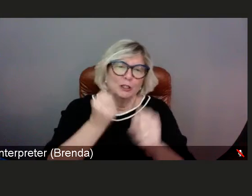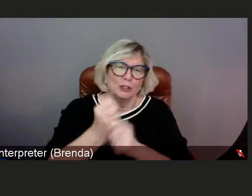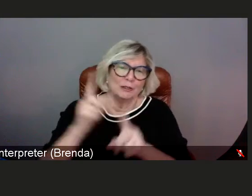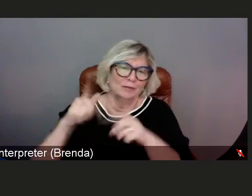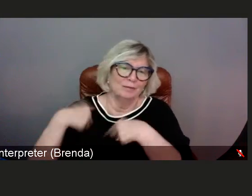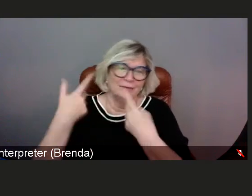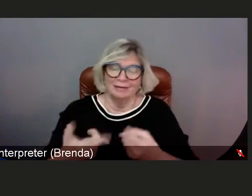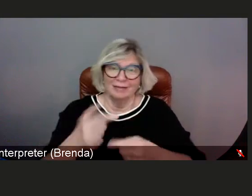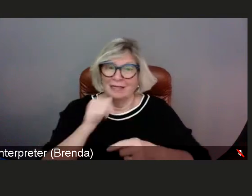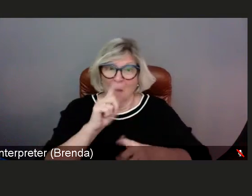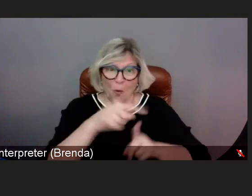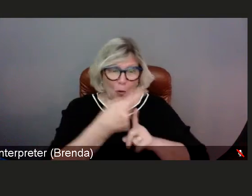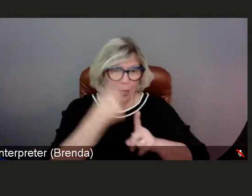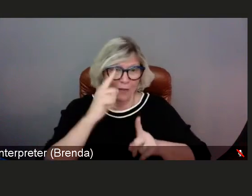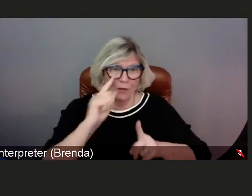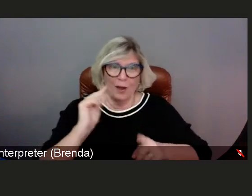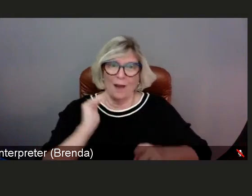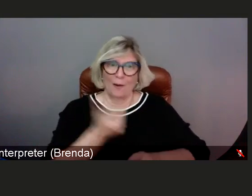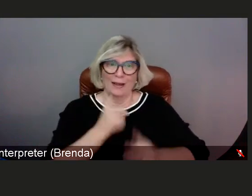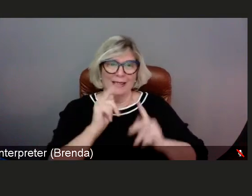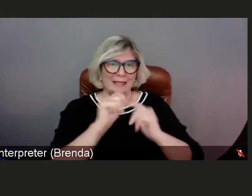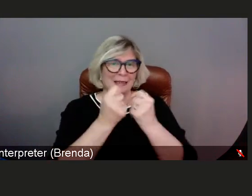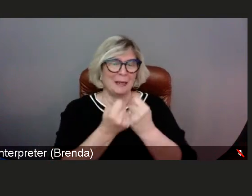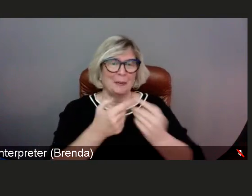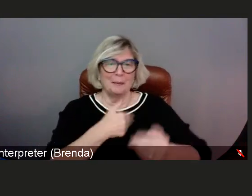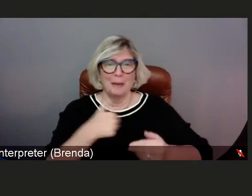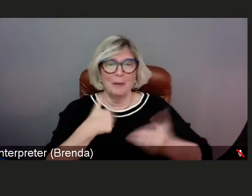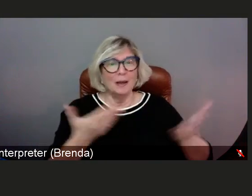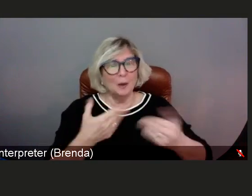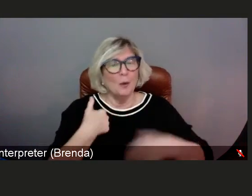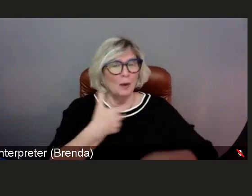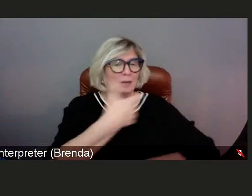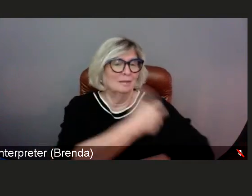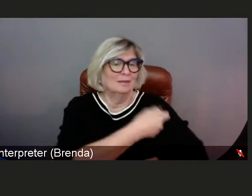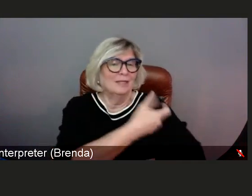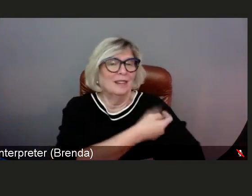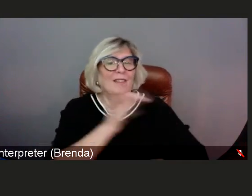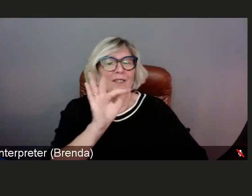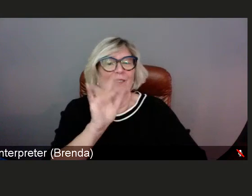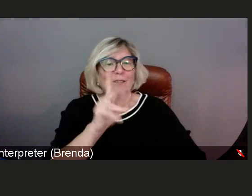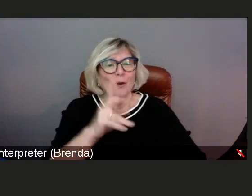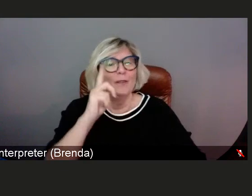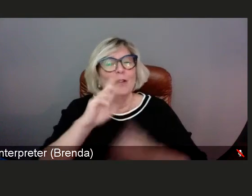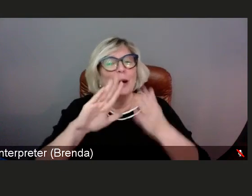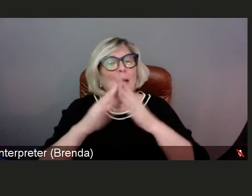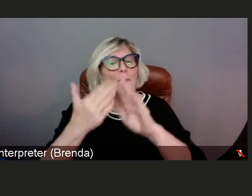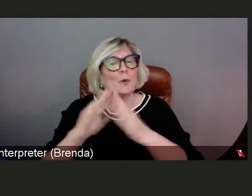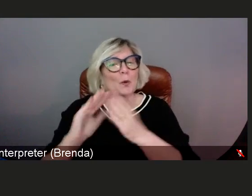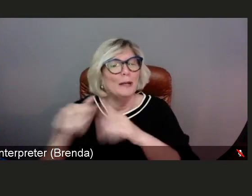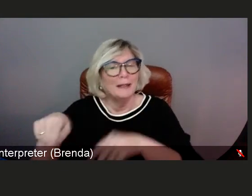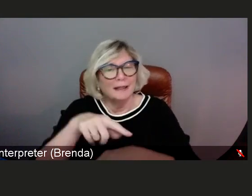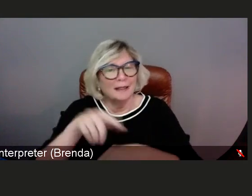at Beebe Healthcare, but we also do those for our community members and we have flu clinics.